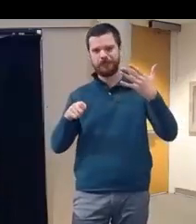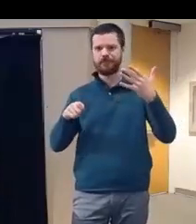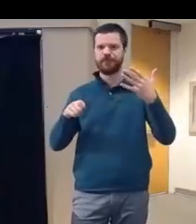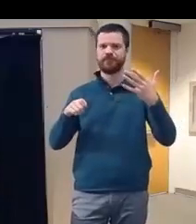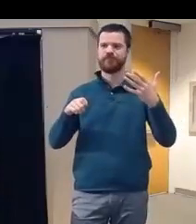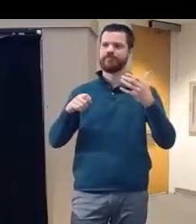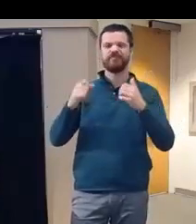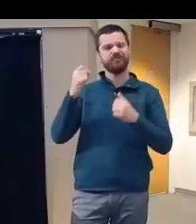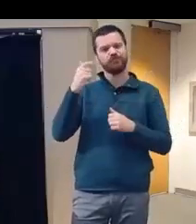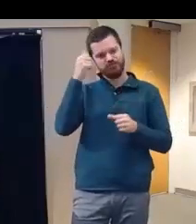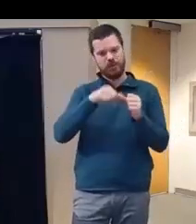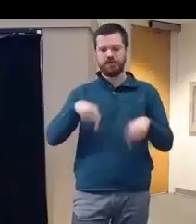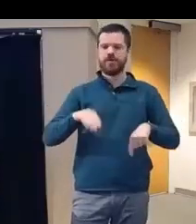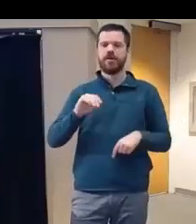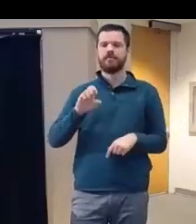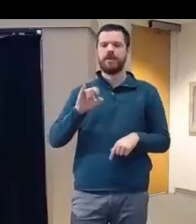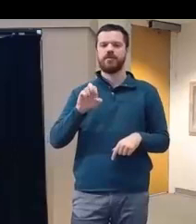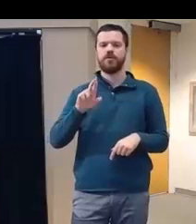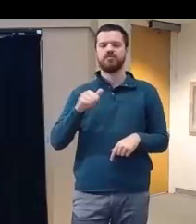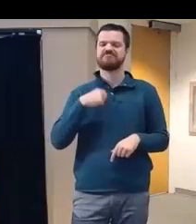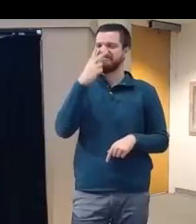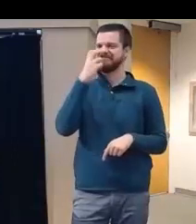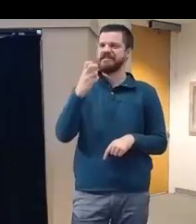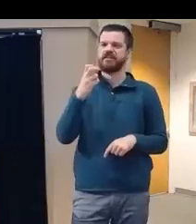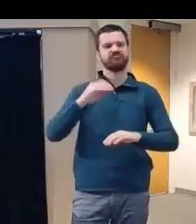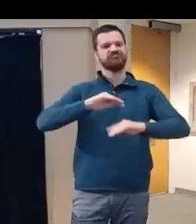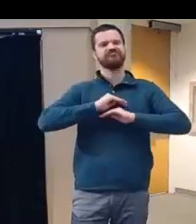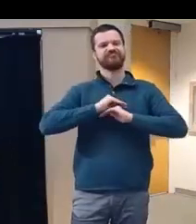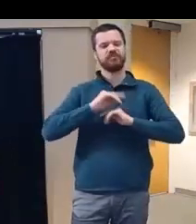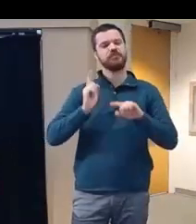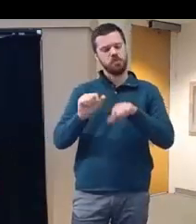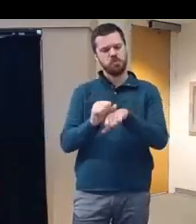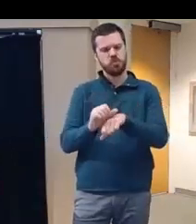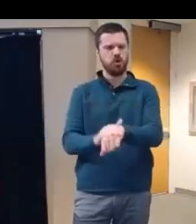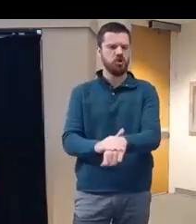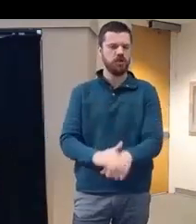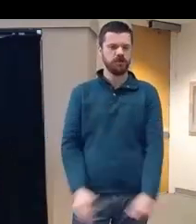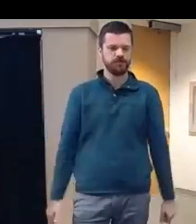meliora I don't think that that will ever happen but we're working on it there's there's um a path